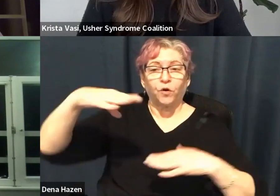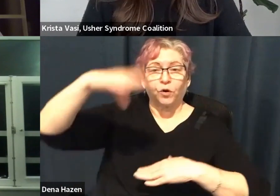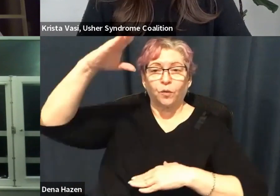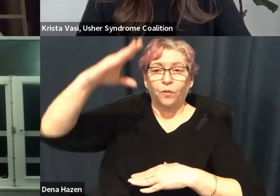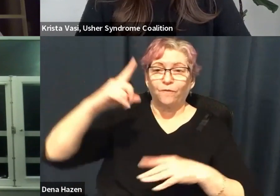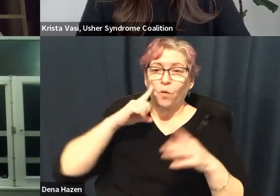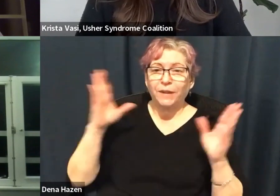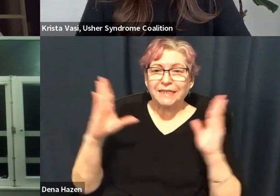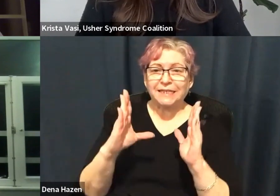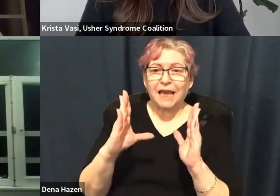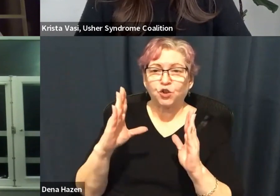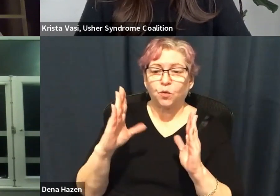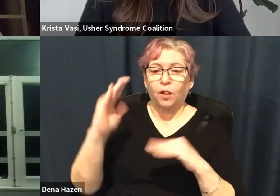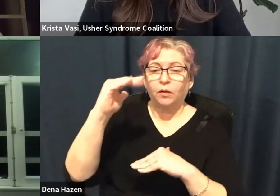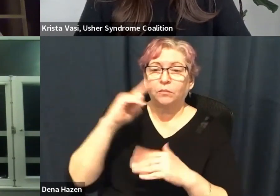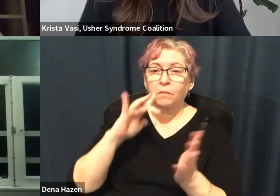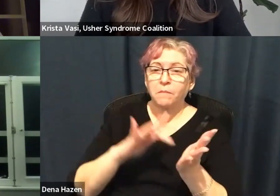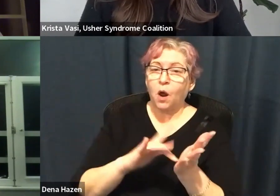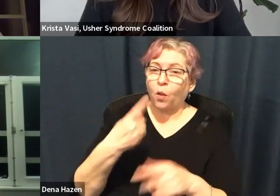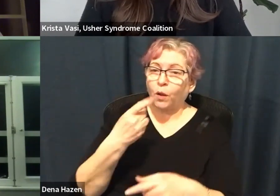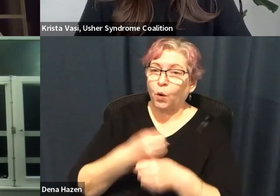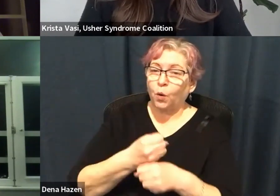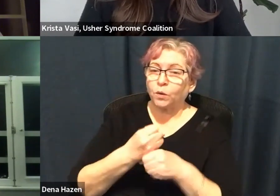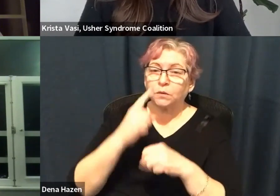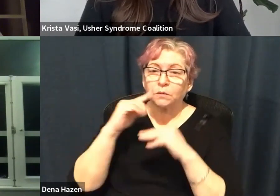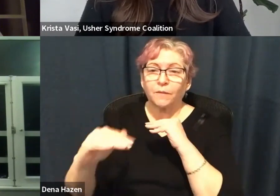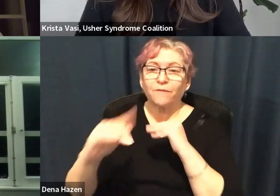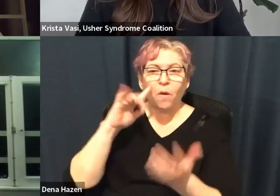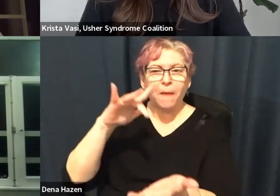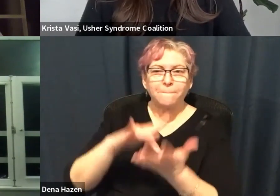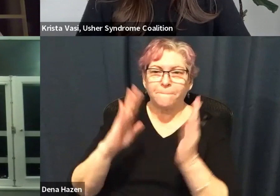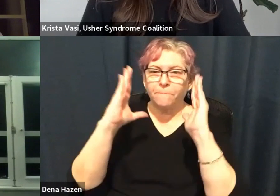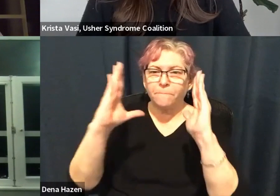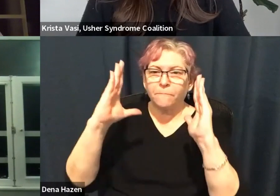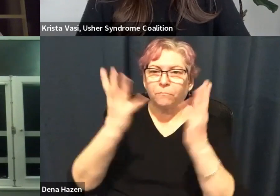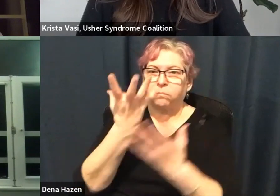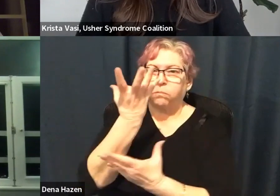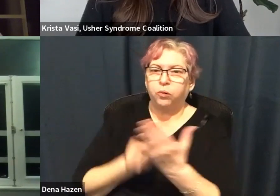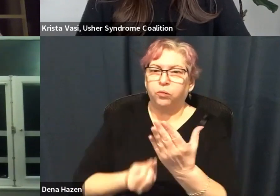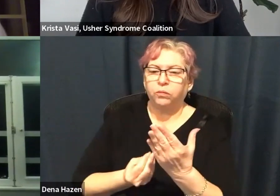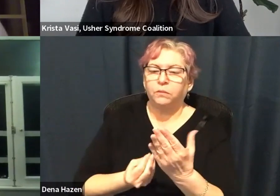Does the medicine only work to stabilize central vision loss?"